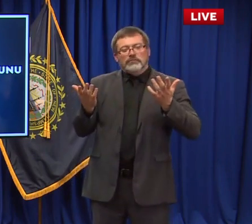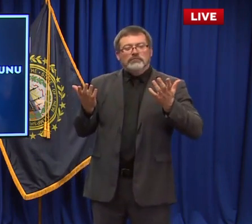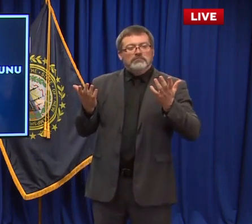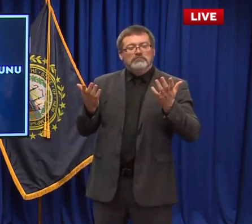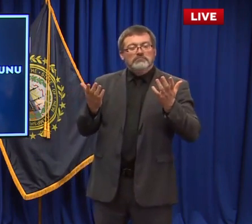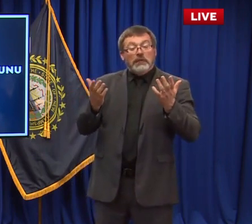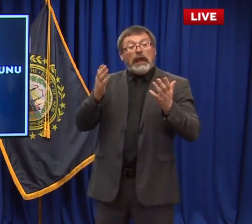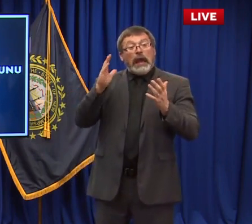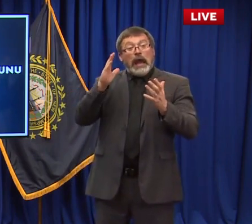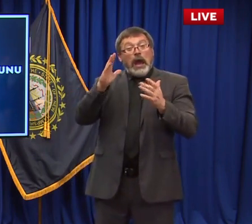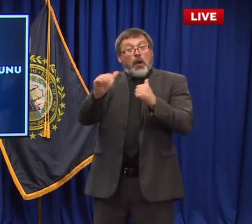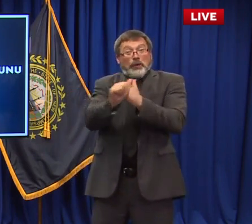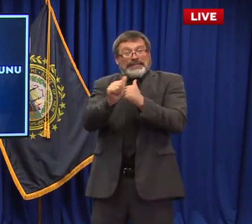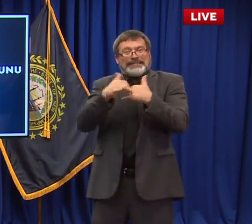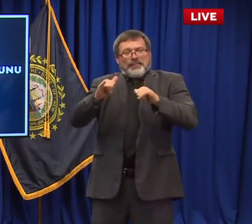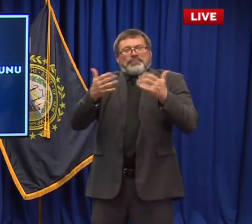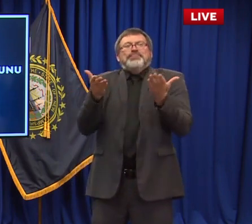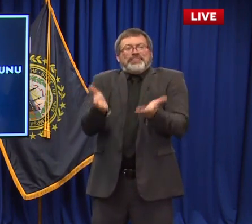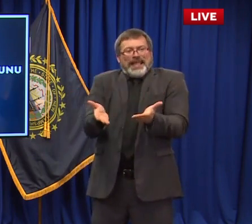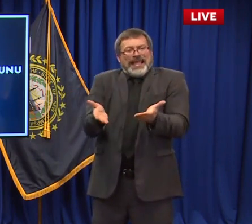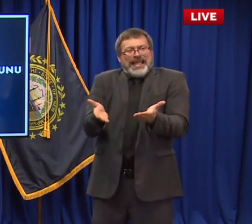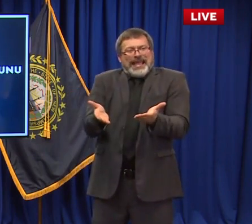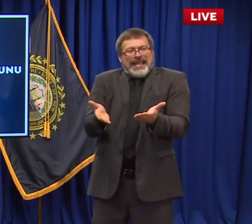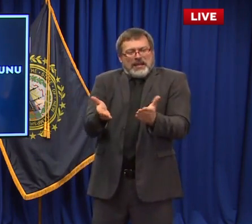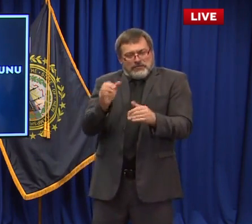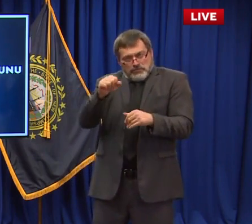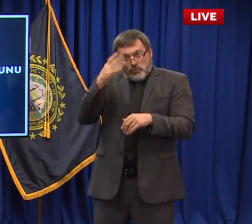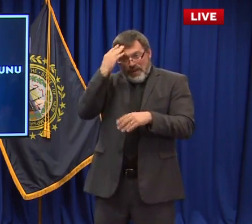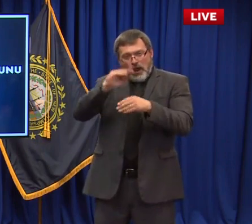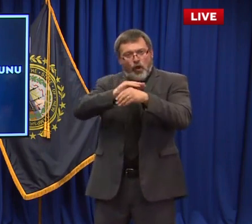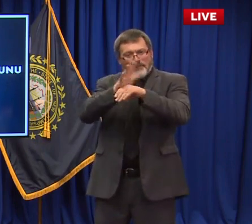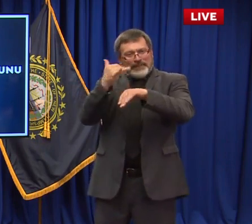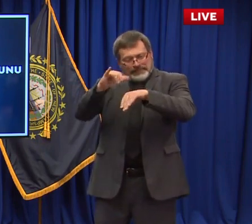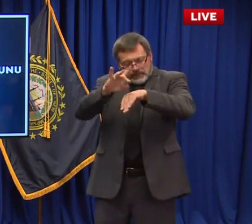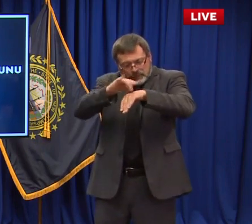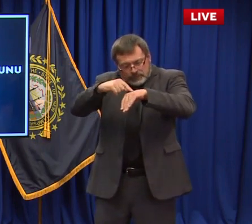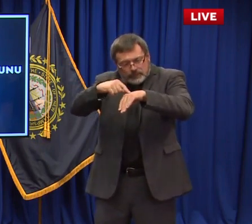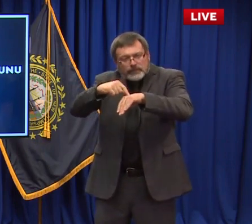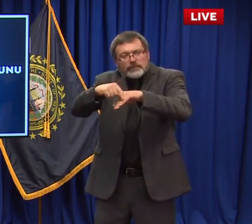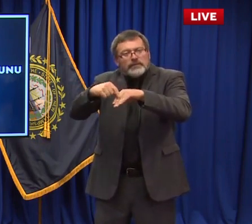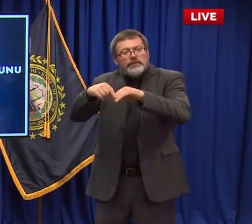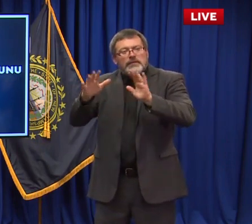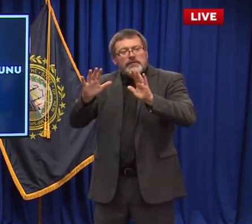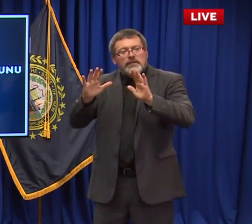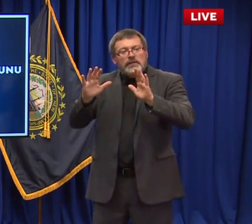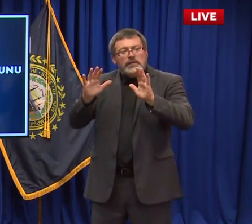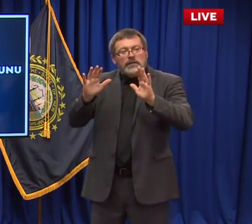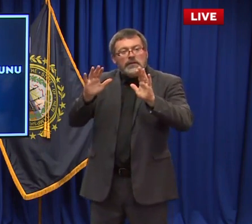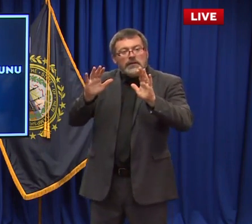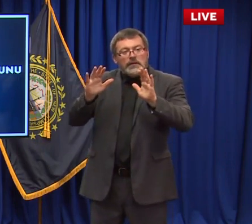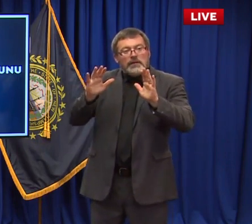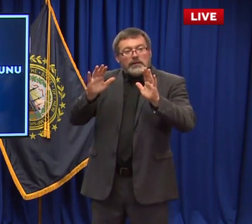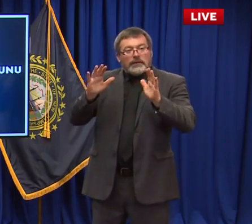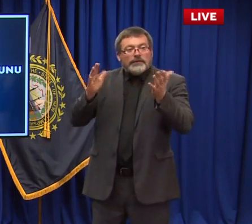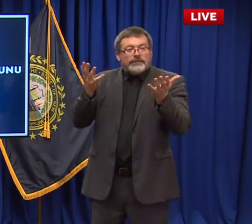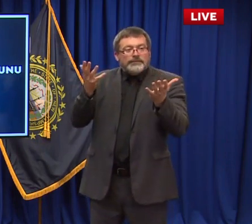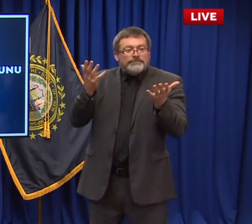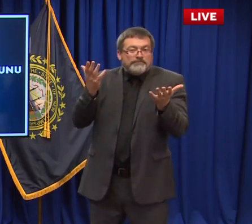IT IS A SURFACE CONTACT. THERE IS STILL A POSSIBILITY FOR A VIRUS TO LIVE ON A SURFACE. THAT IS THE UNFORTUNATE REALITY.